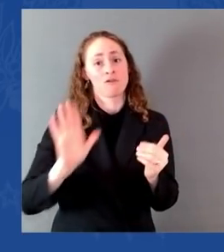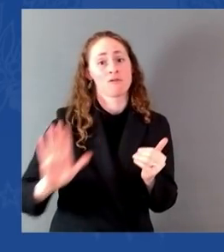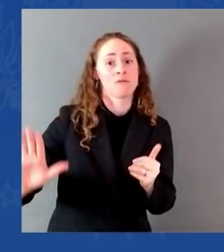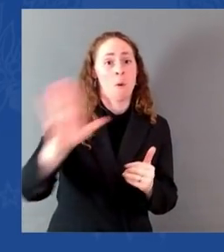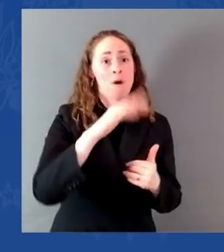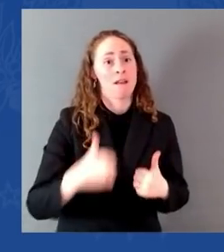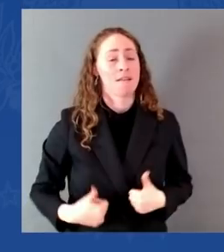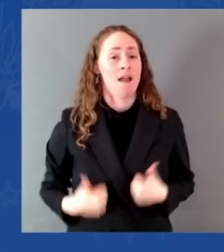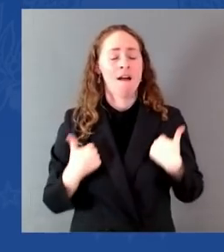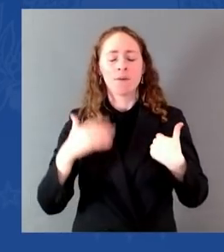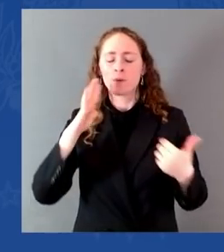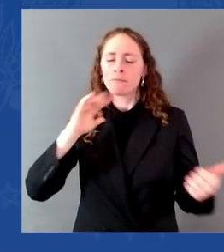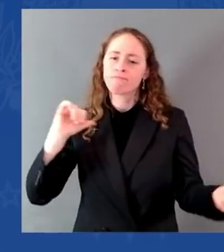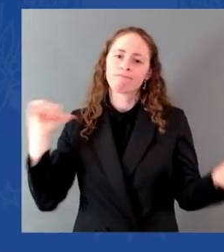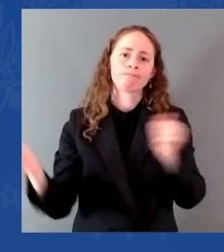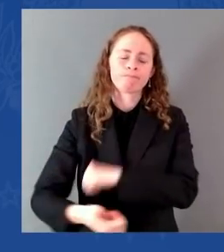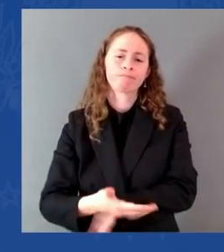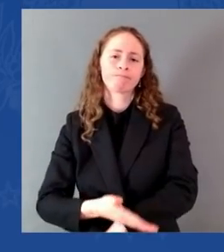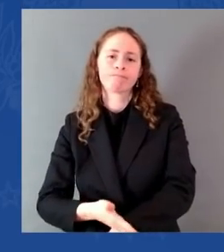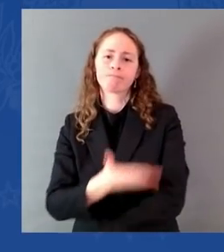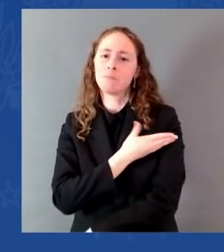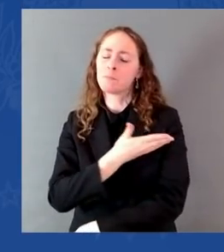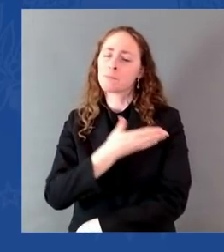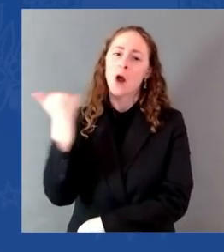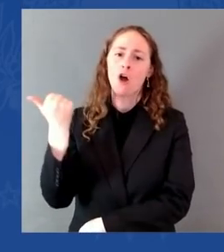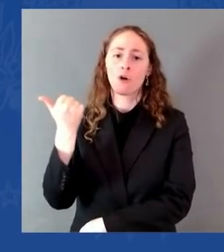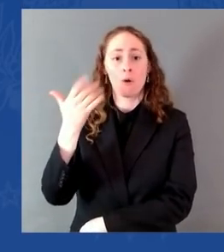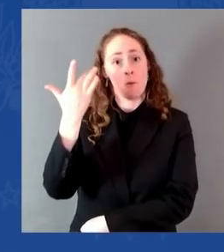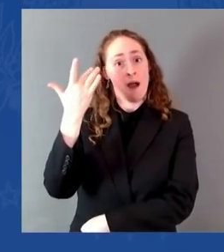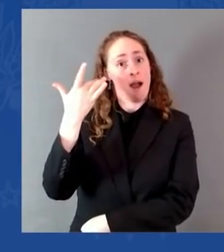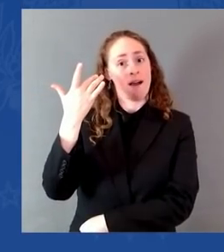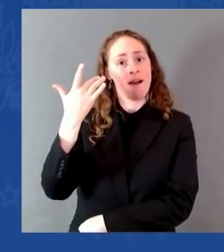and what it means for your community. Go to Build.gov.